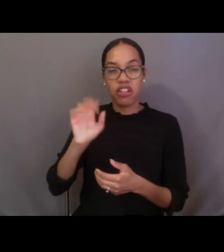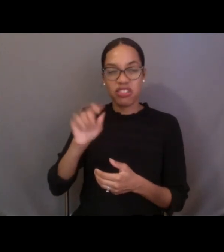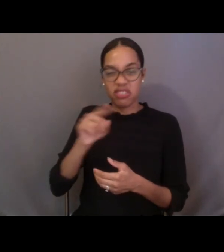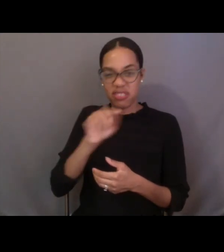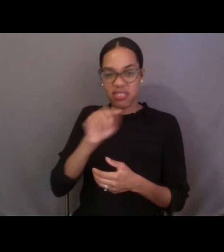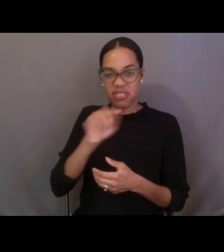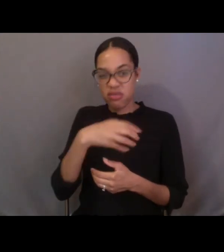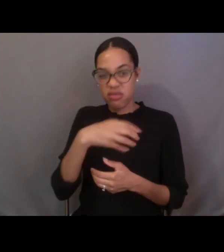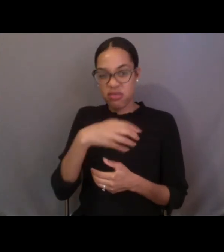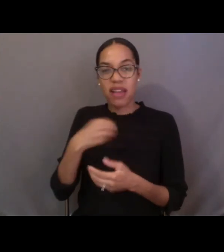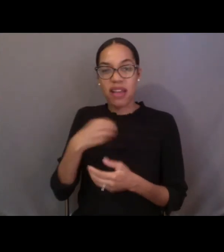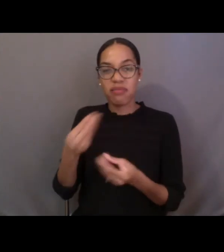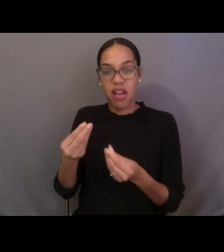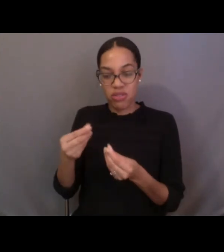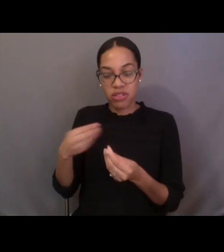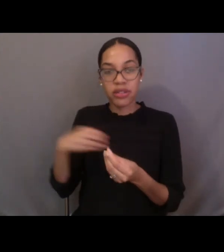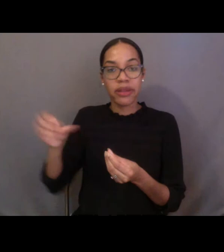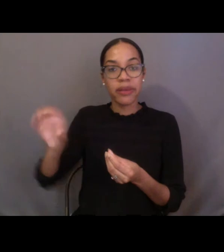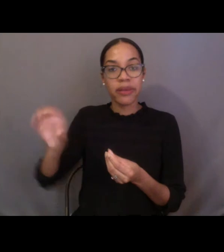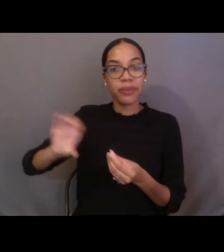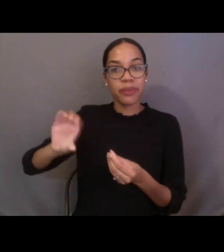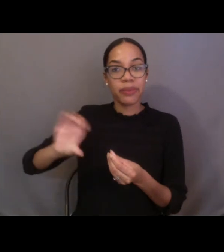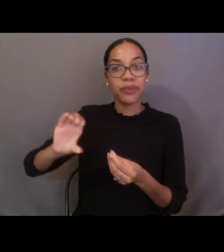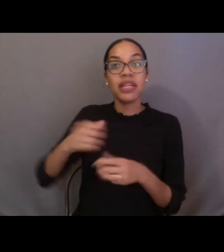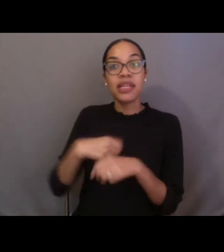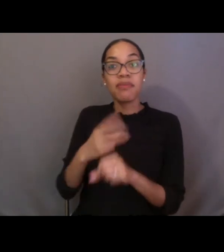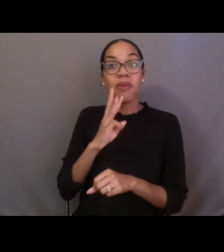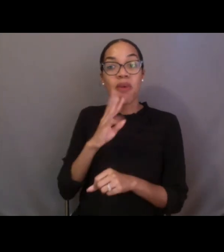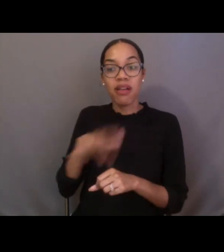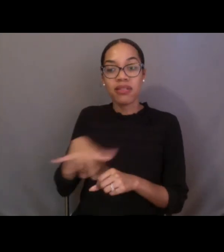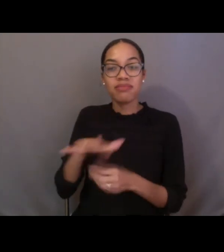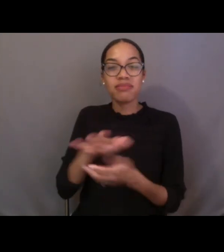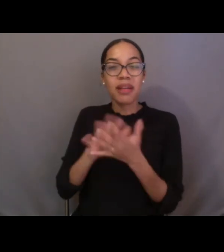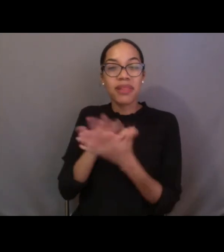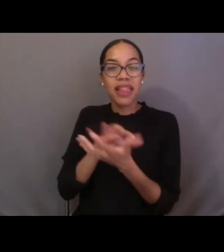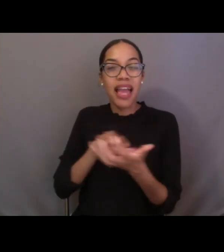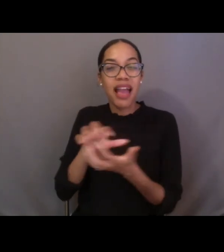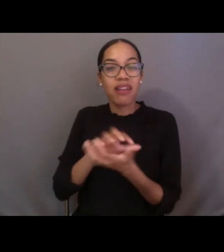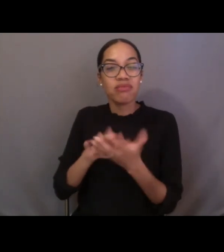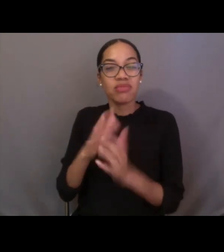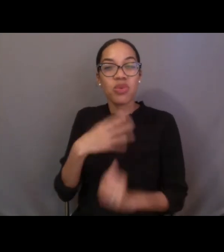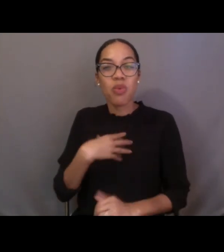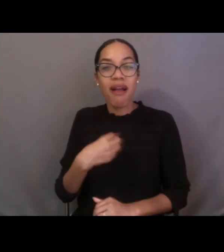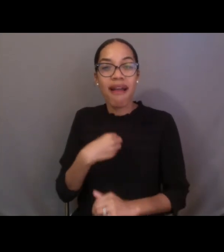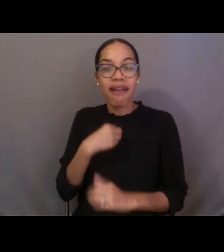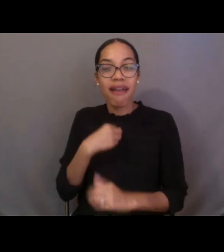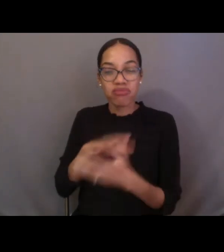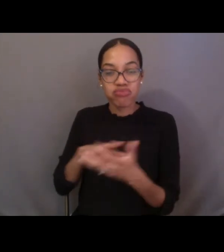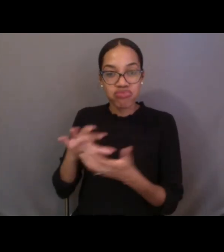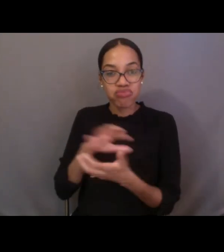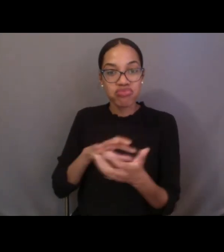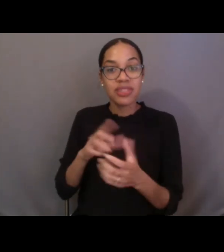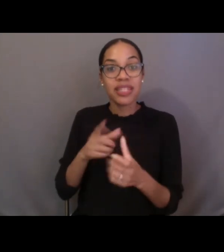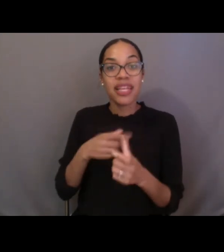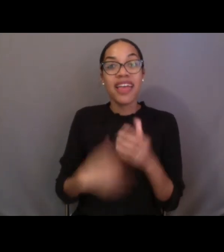It just makes the water white and cloudy. And then I added 10 adult oysters.